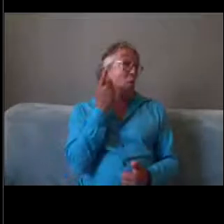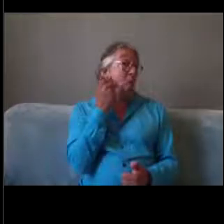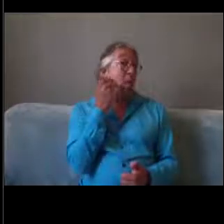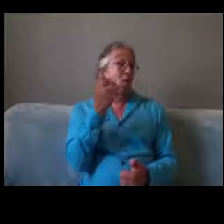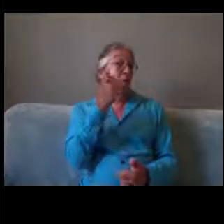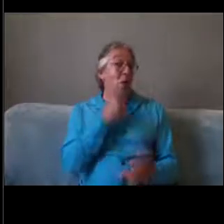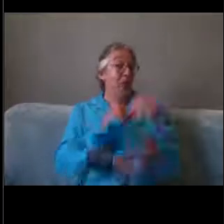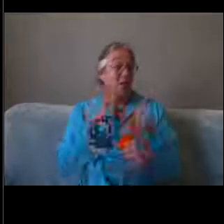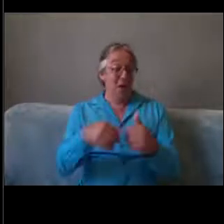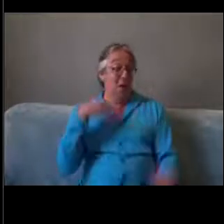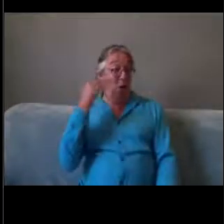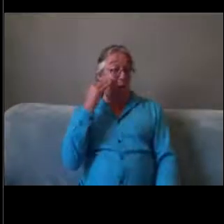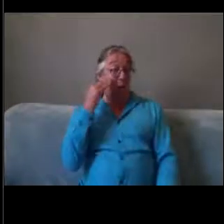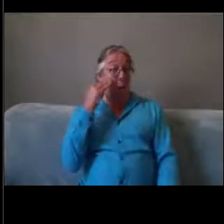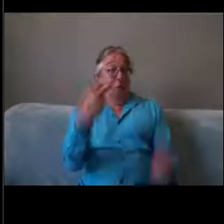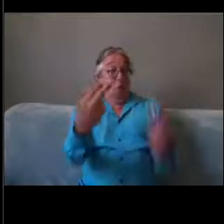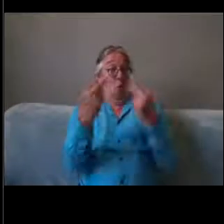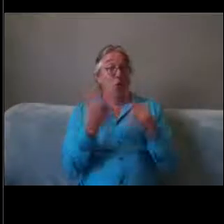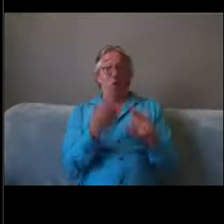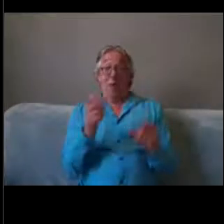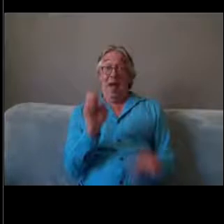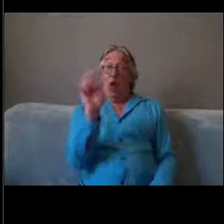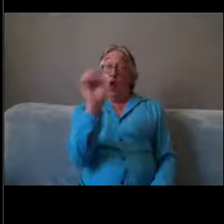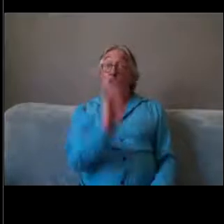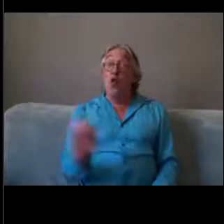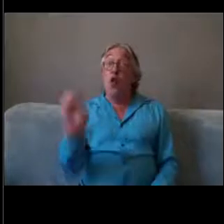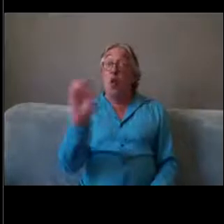because even though it's an European programme